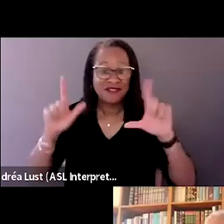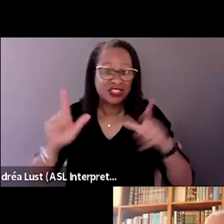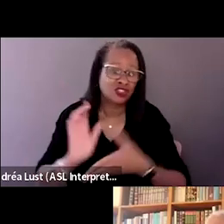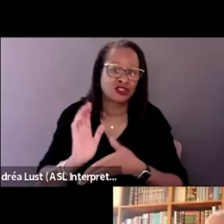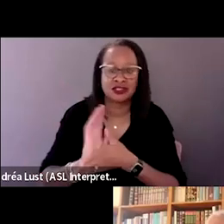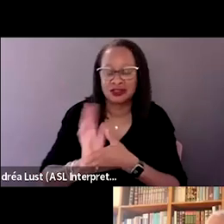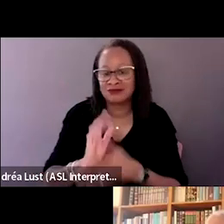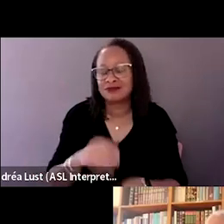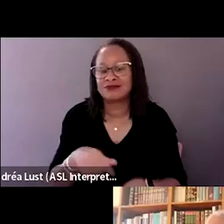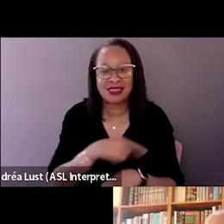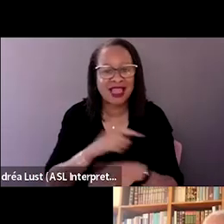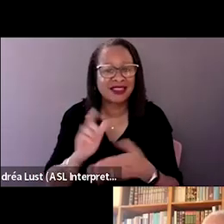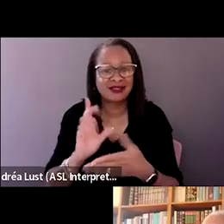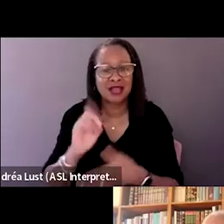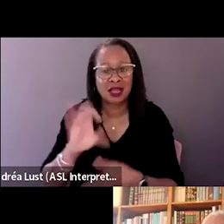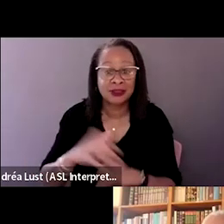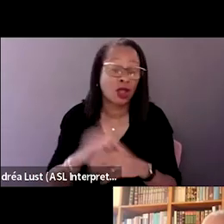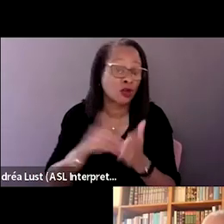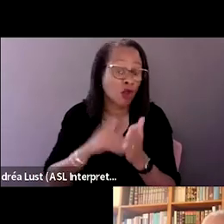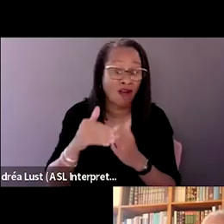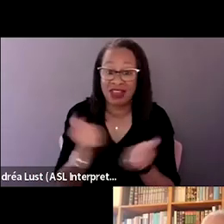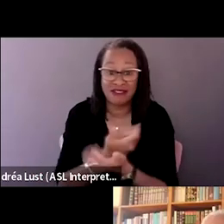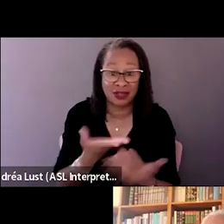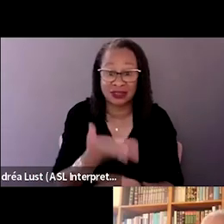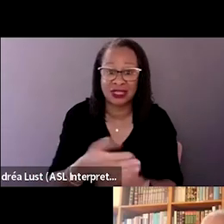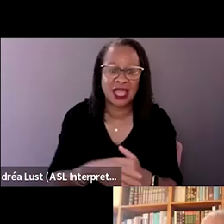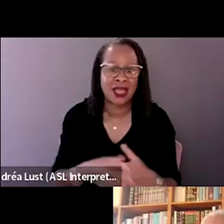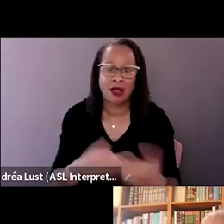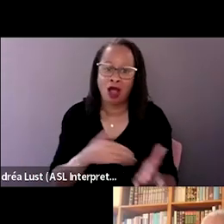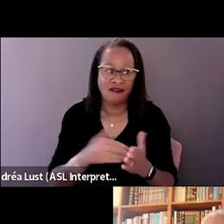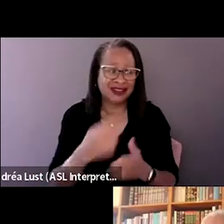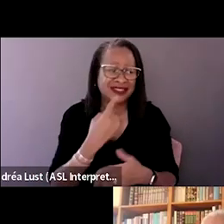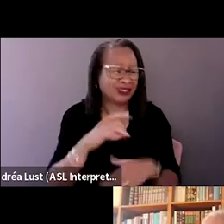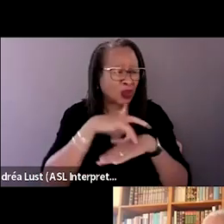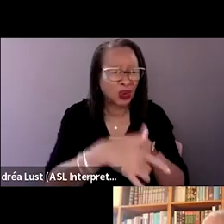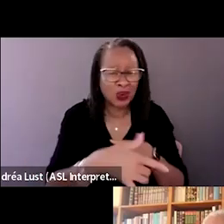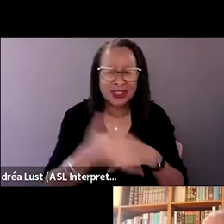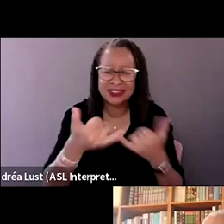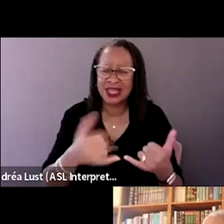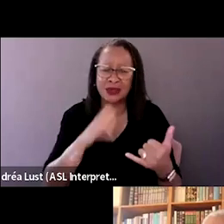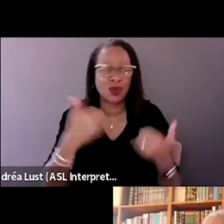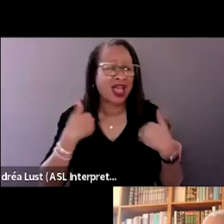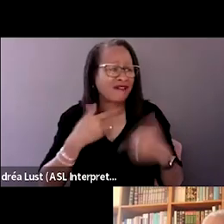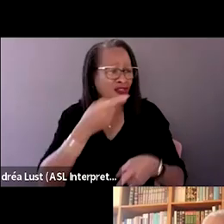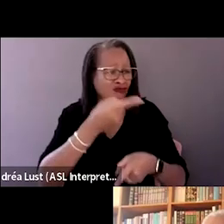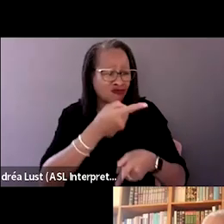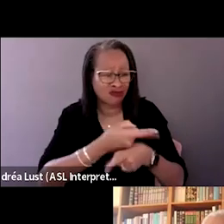And a lot of time I was saying it's too early, we don't have the right distance to speak about